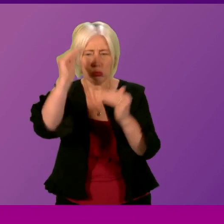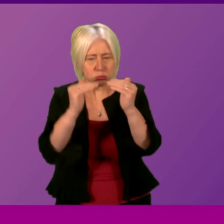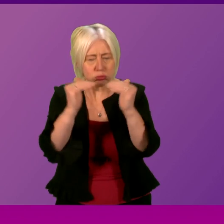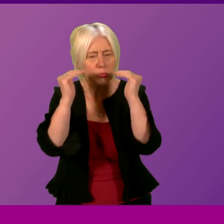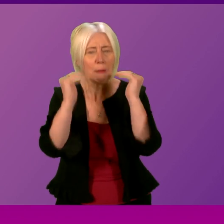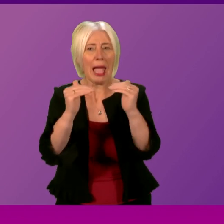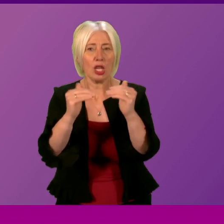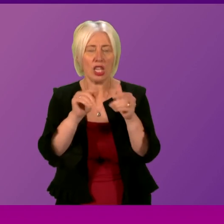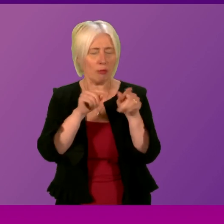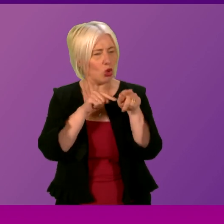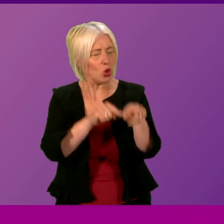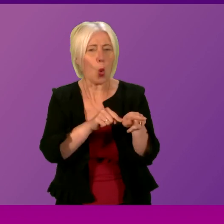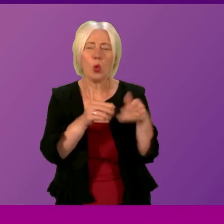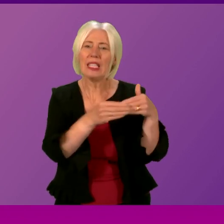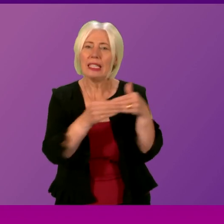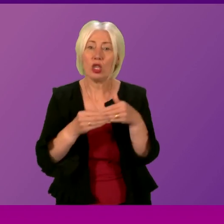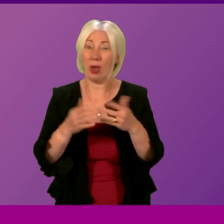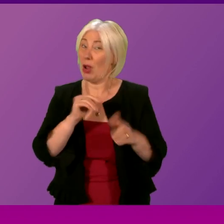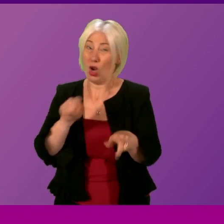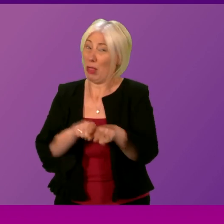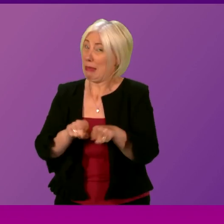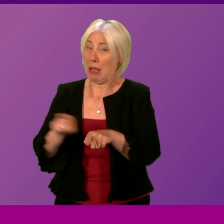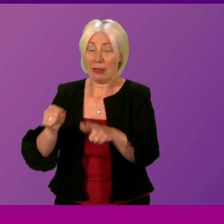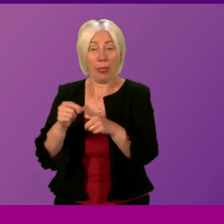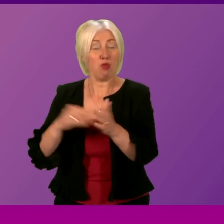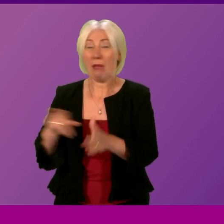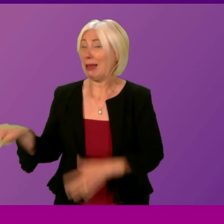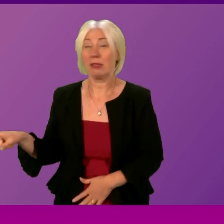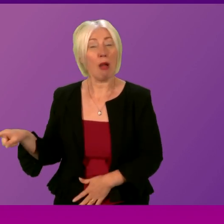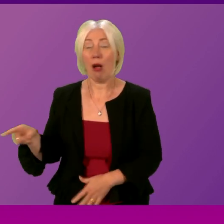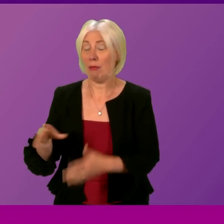leadership—unlike the Prime Minister, who is ditching the net zero targets.